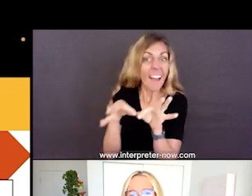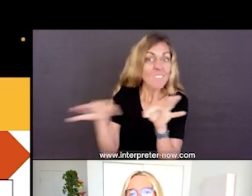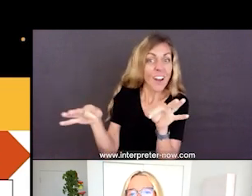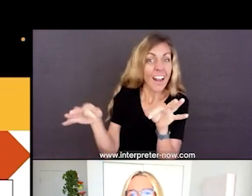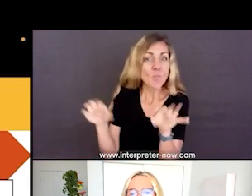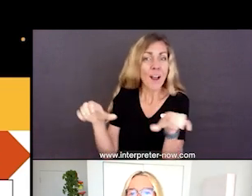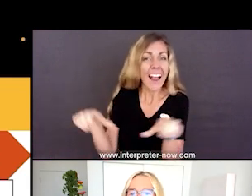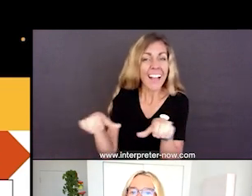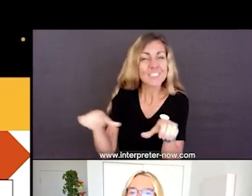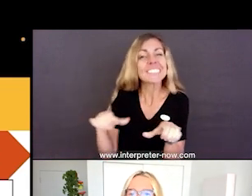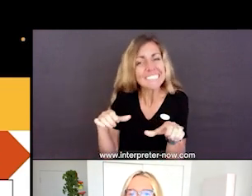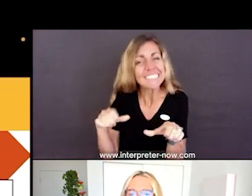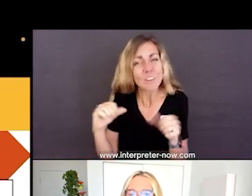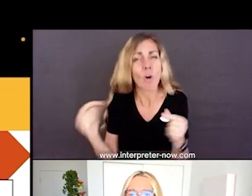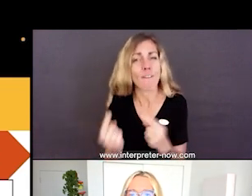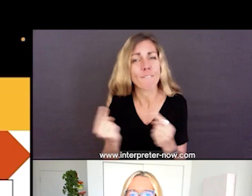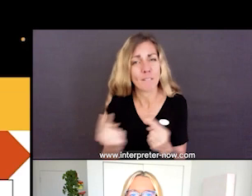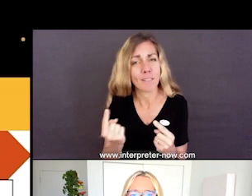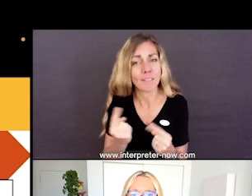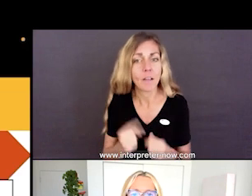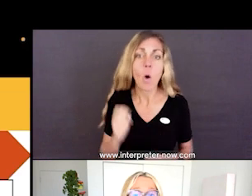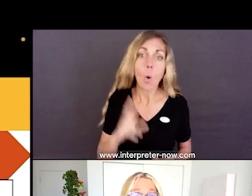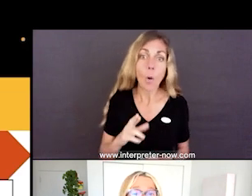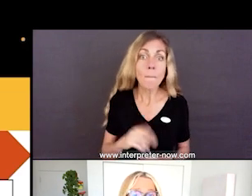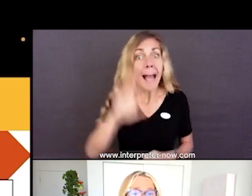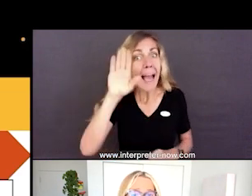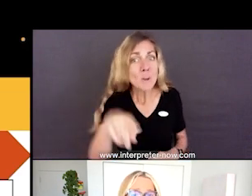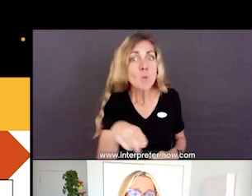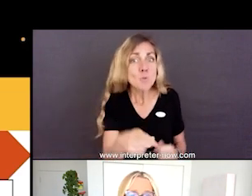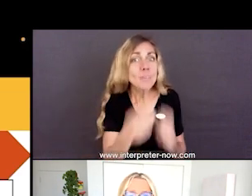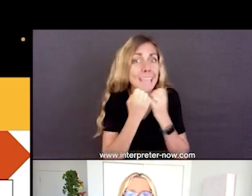phrase or action might harm someone." Or "I know you care about diversity, equity, and inclusion.